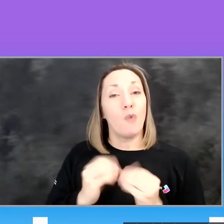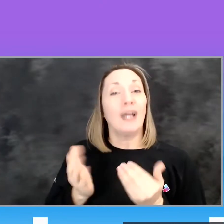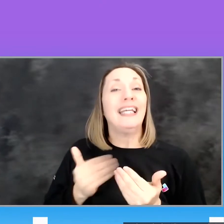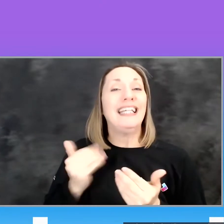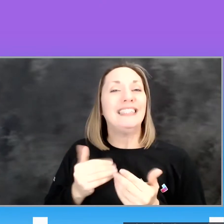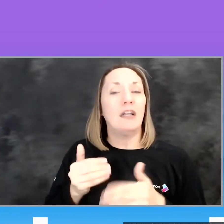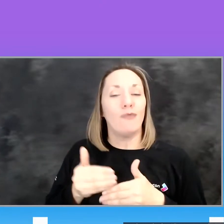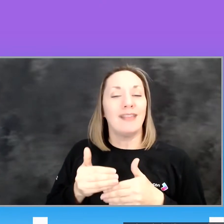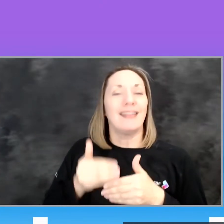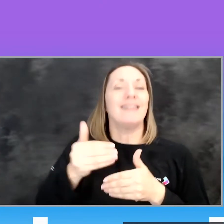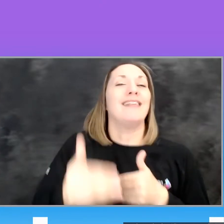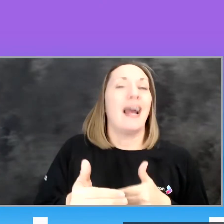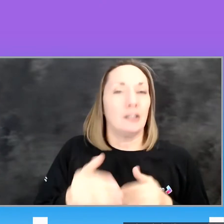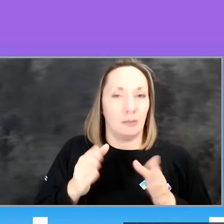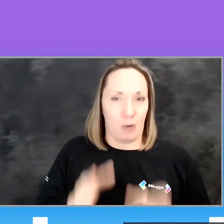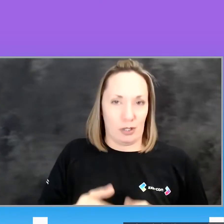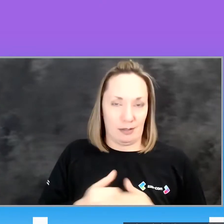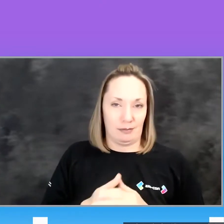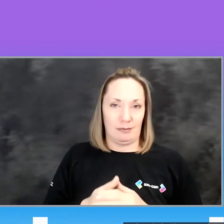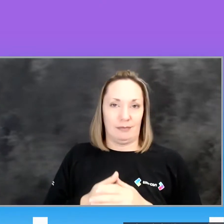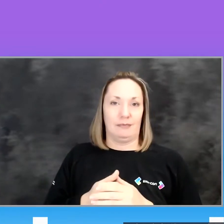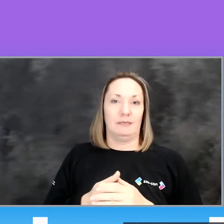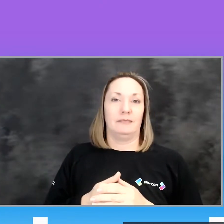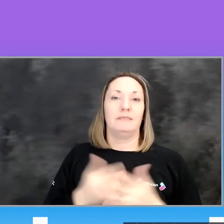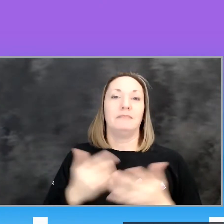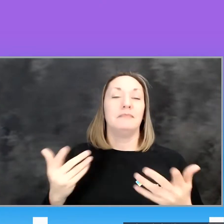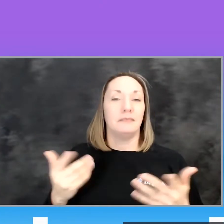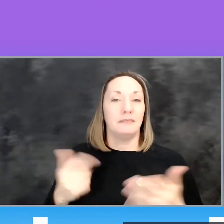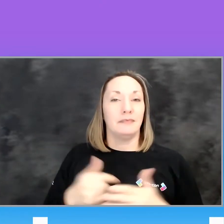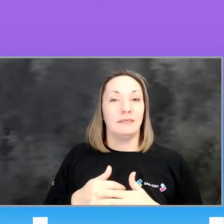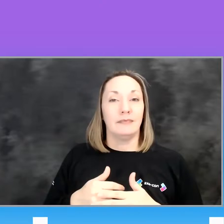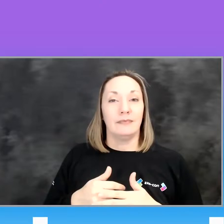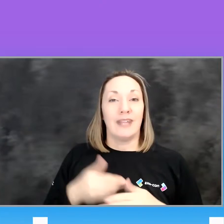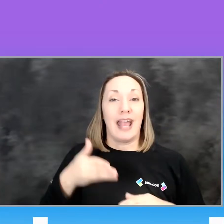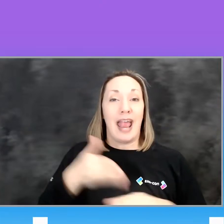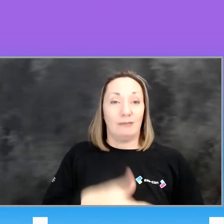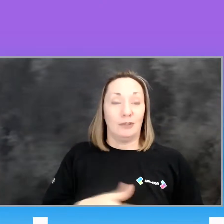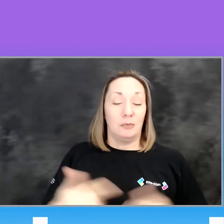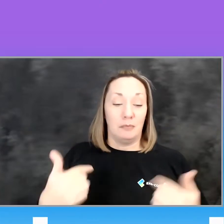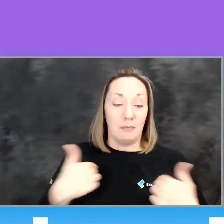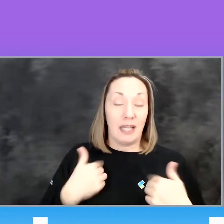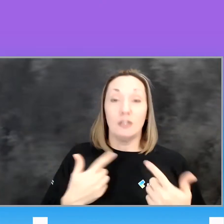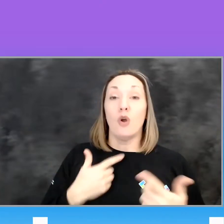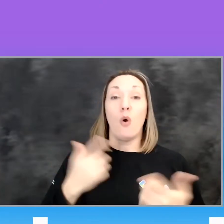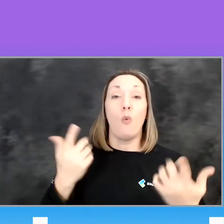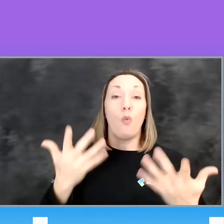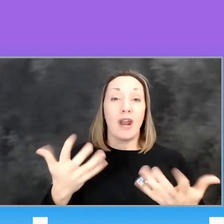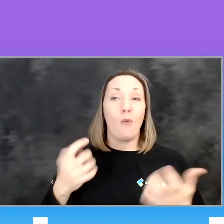wanted to make it easier for the next person that came along. And